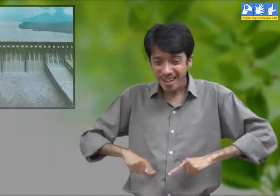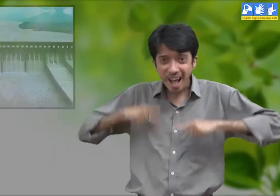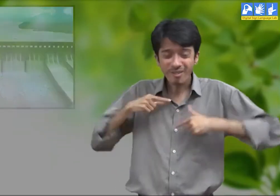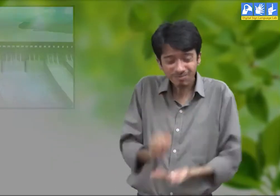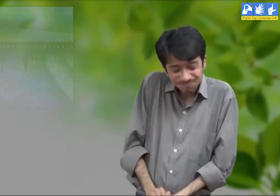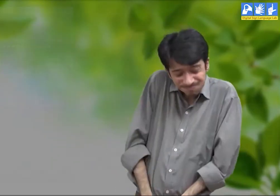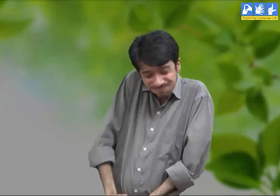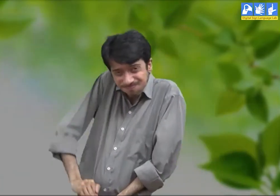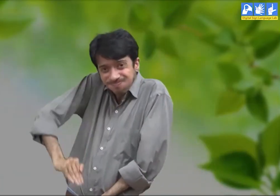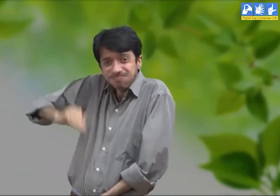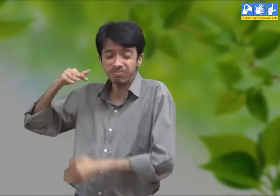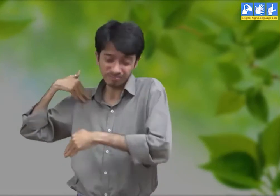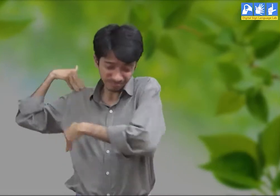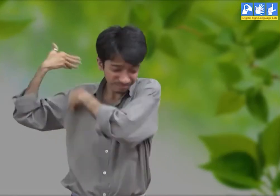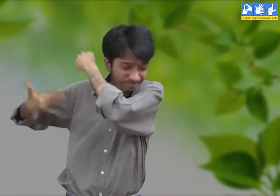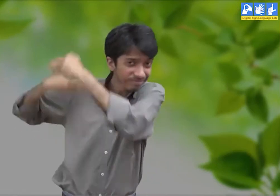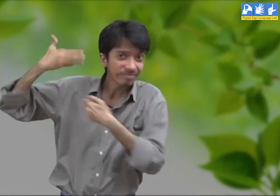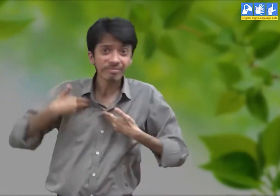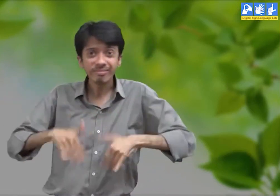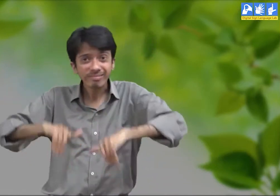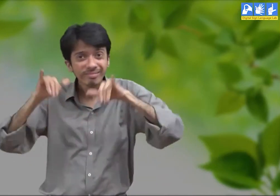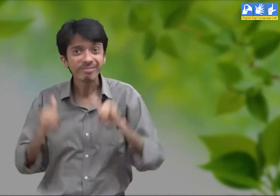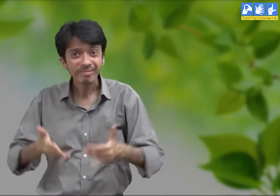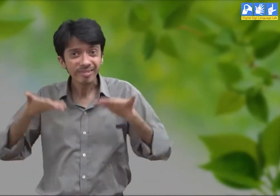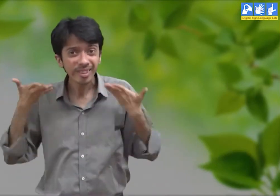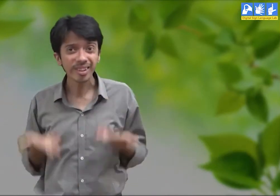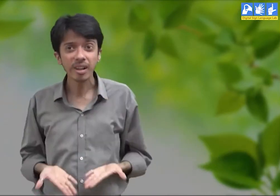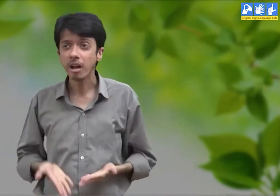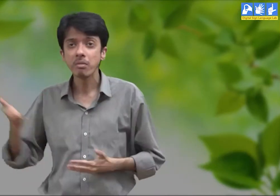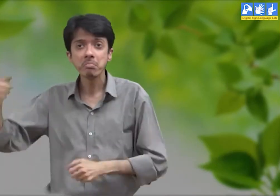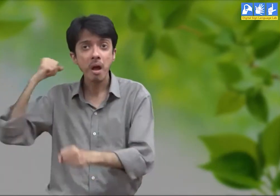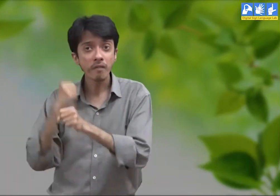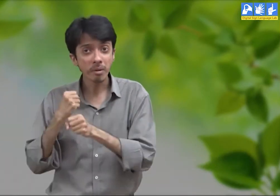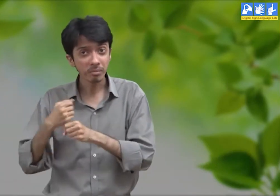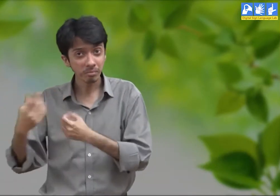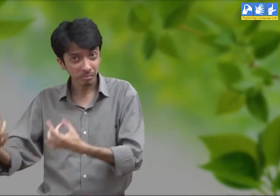It was difficult for them to leave that place where they had lived for many years.